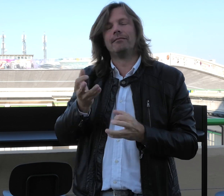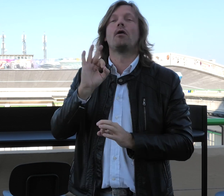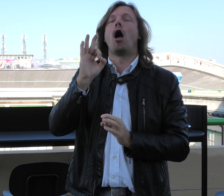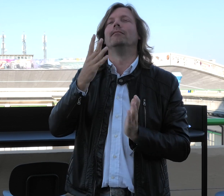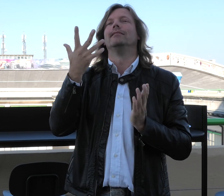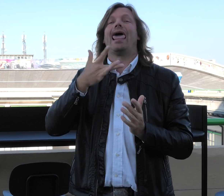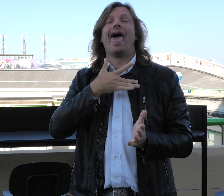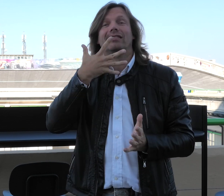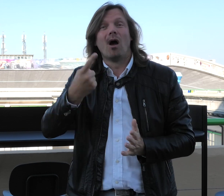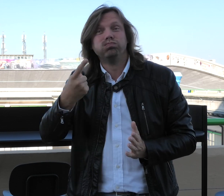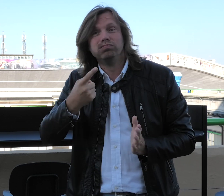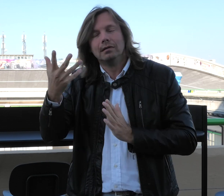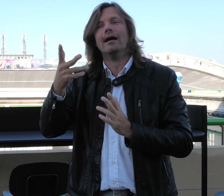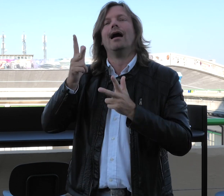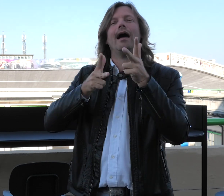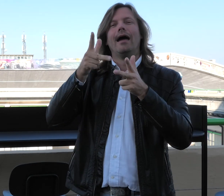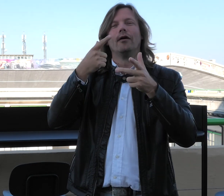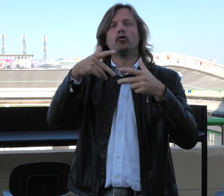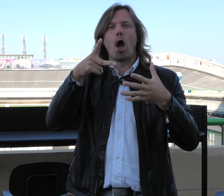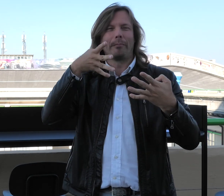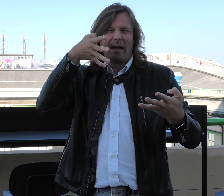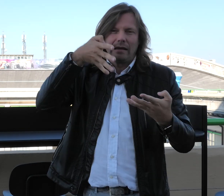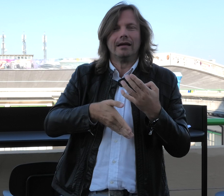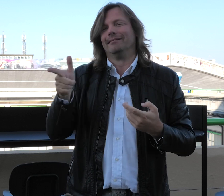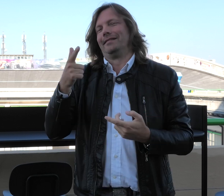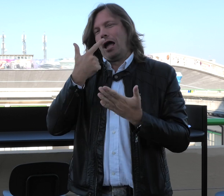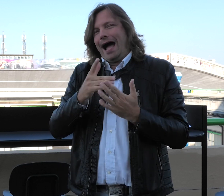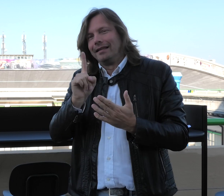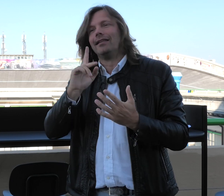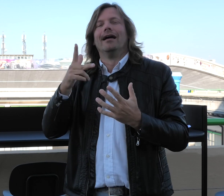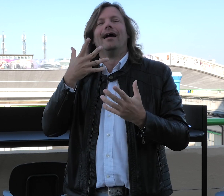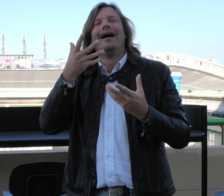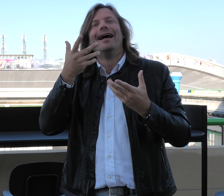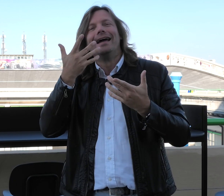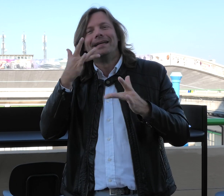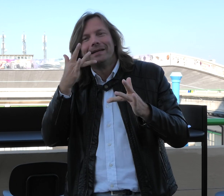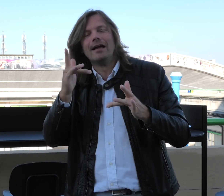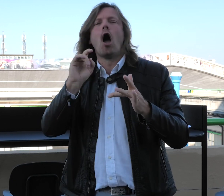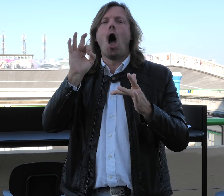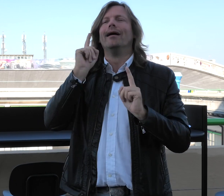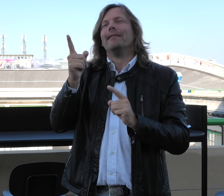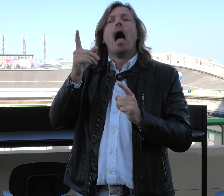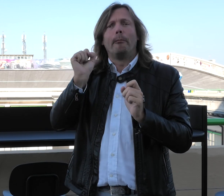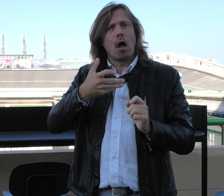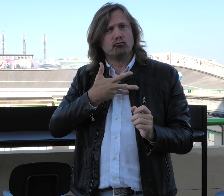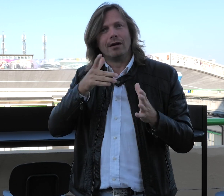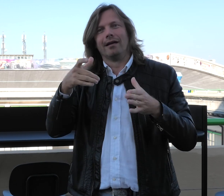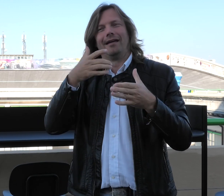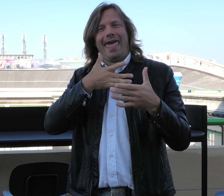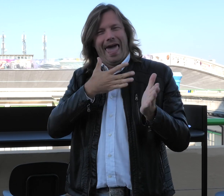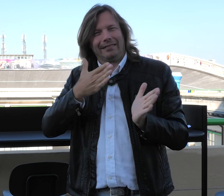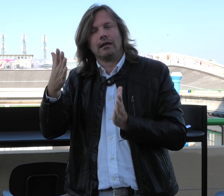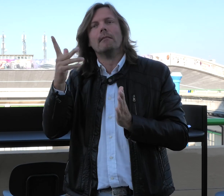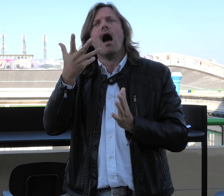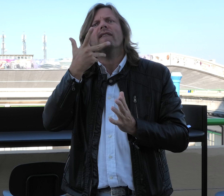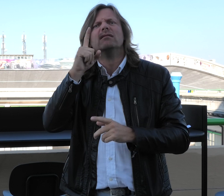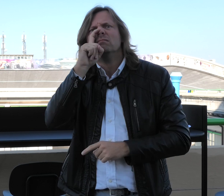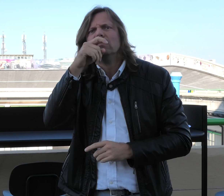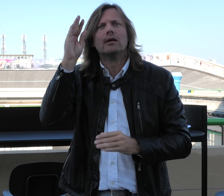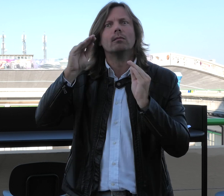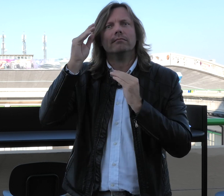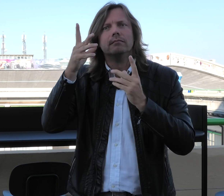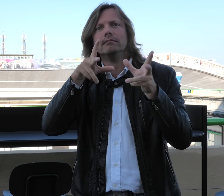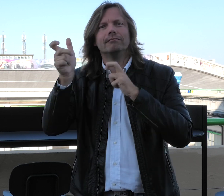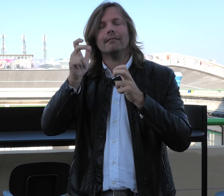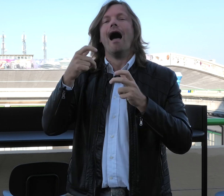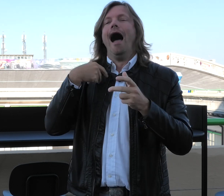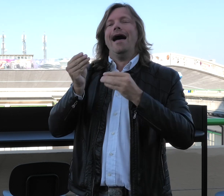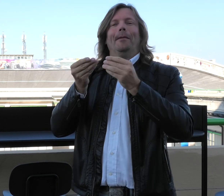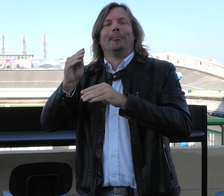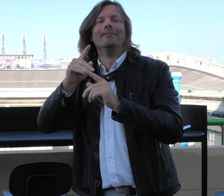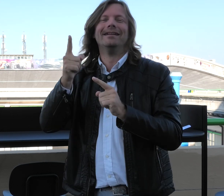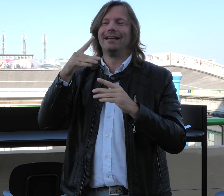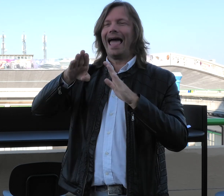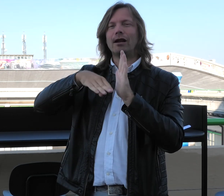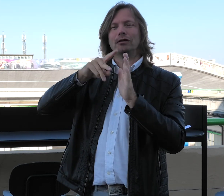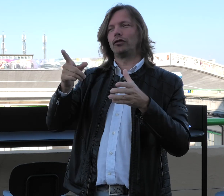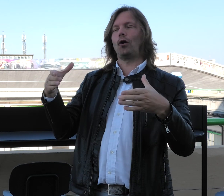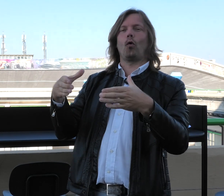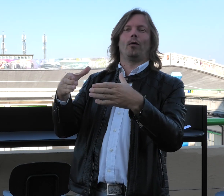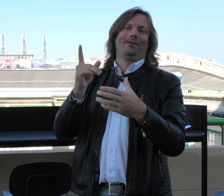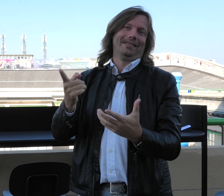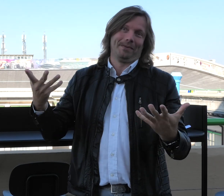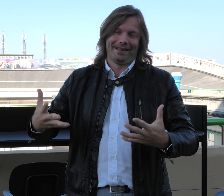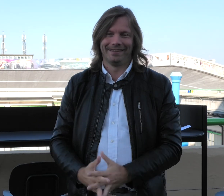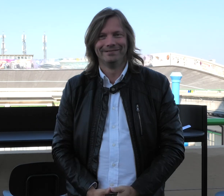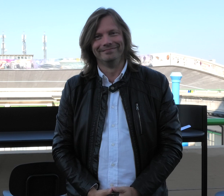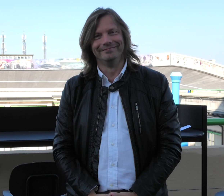So you always have to adapt the level of the signs to the audience and also to their interest and curiosity.